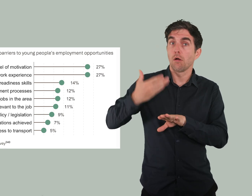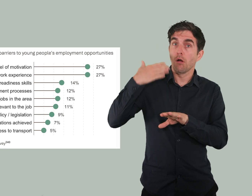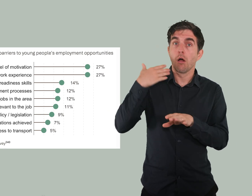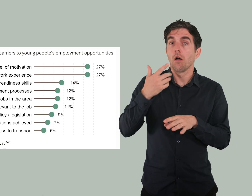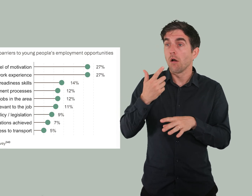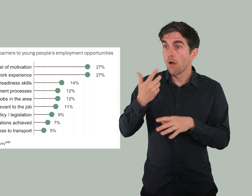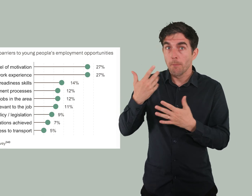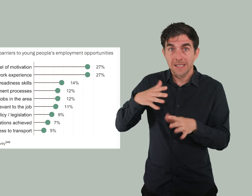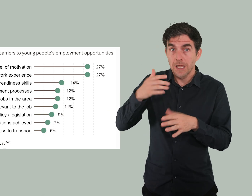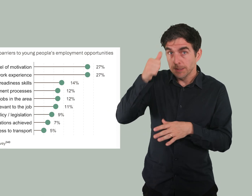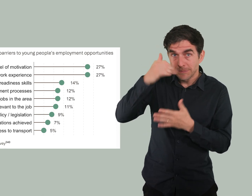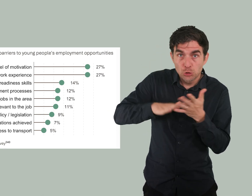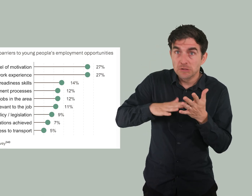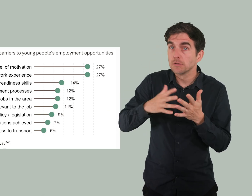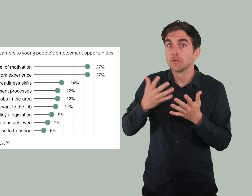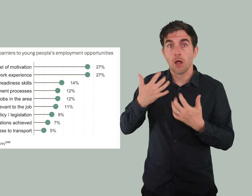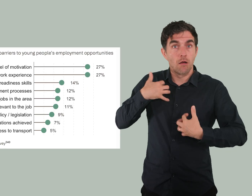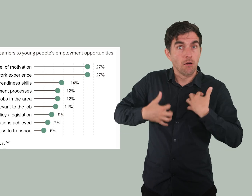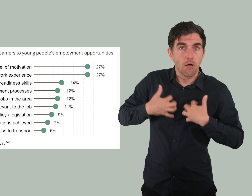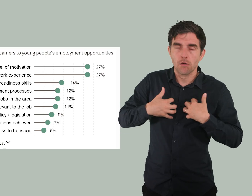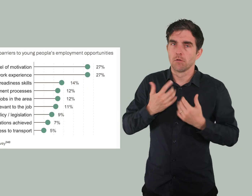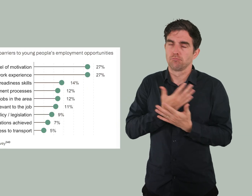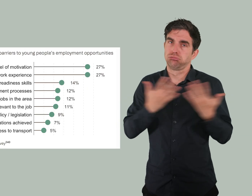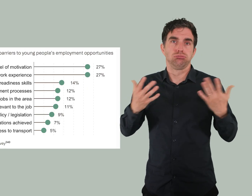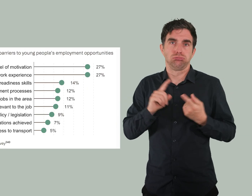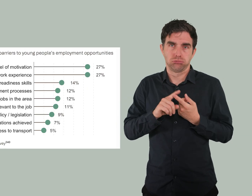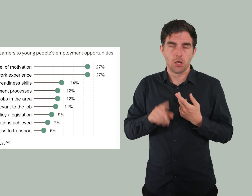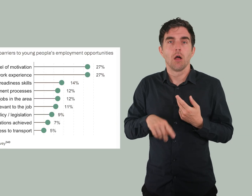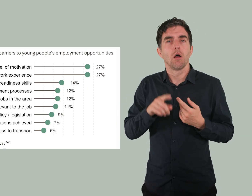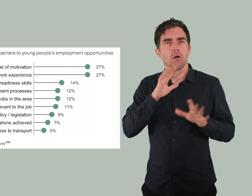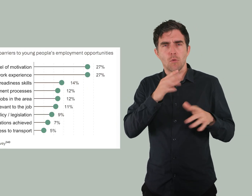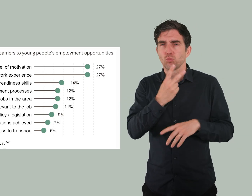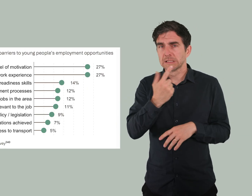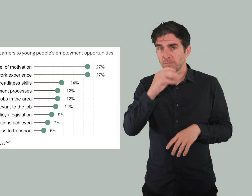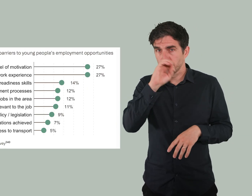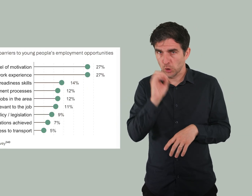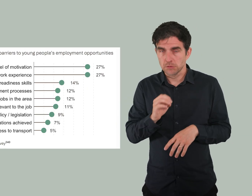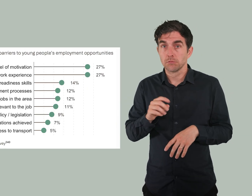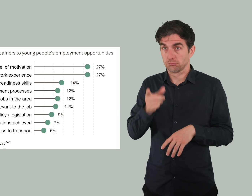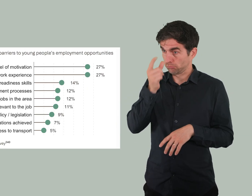Previous work experience and level of motivation are cited most frequently, each at 27%.